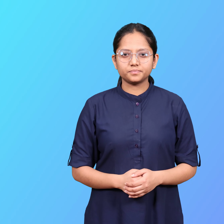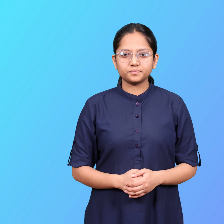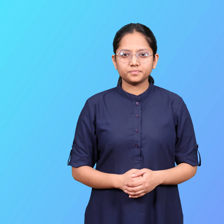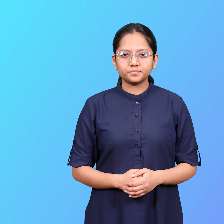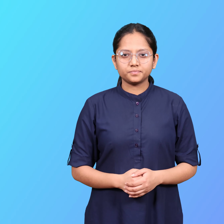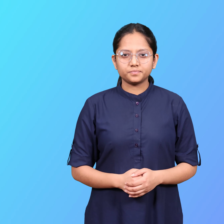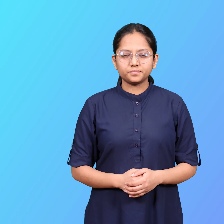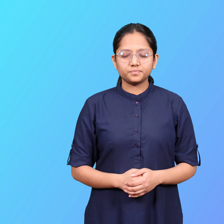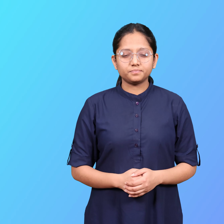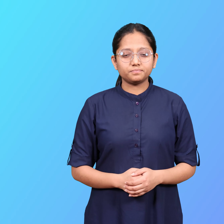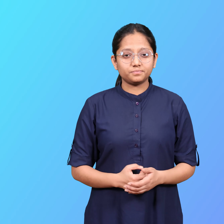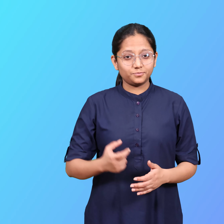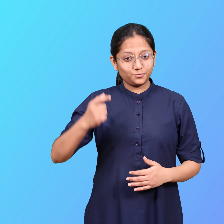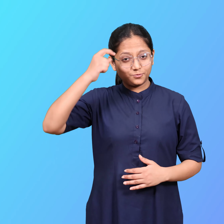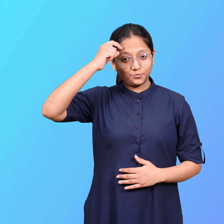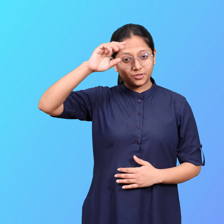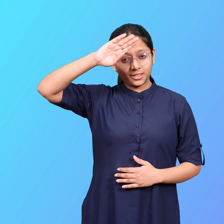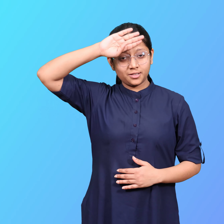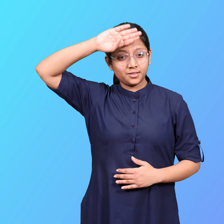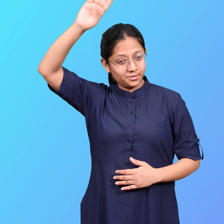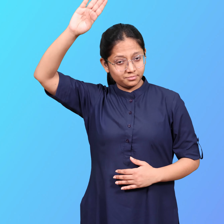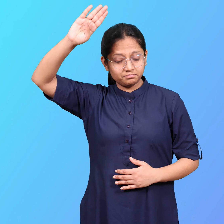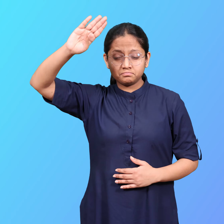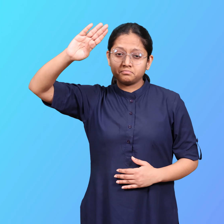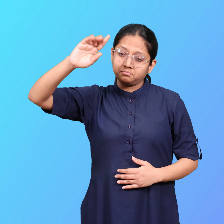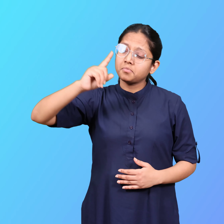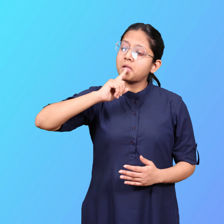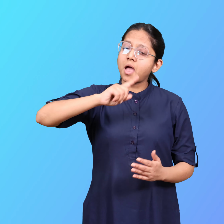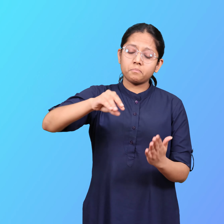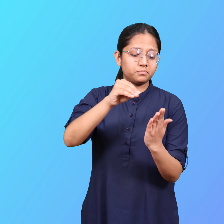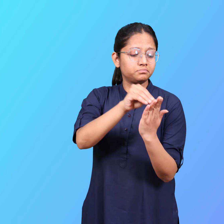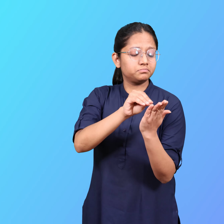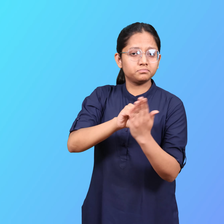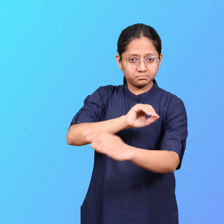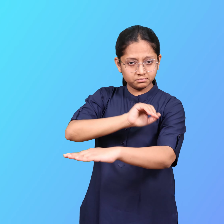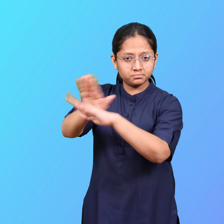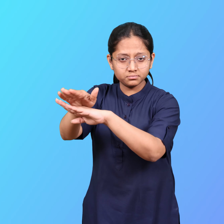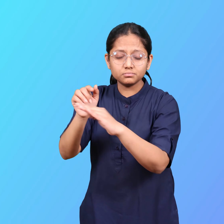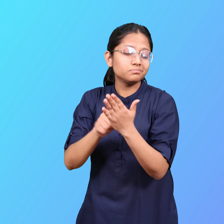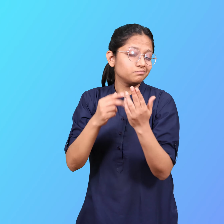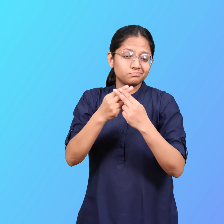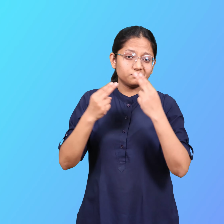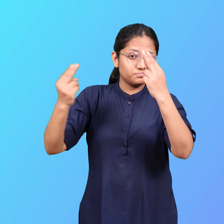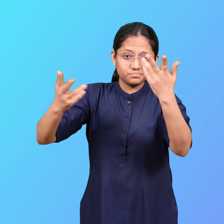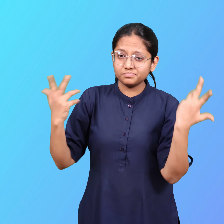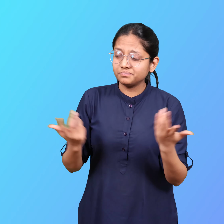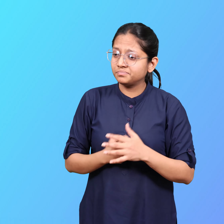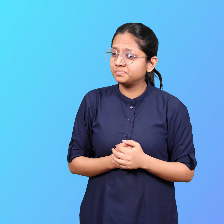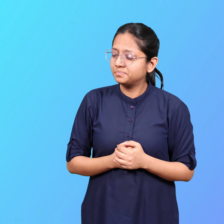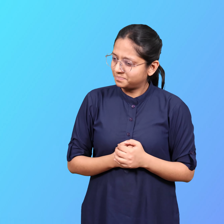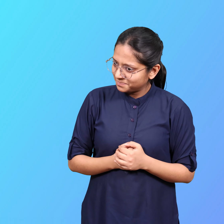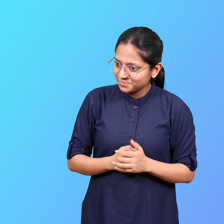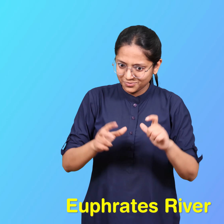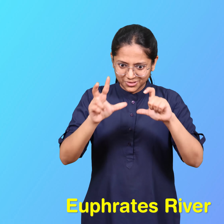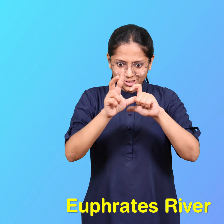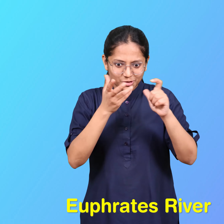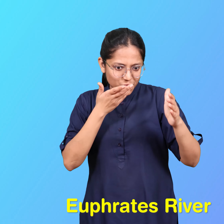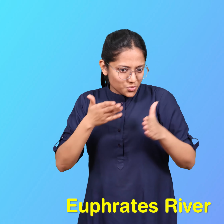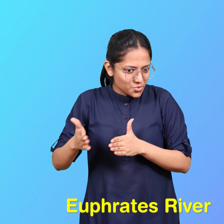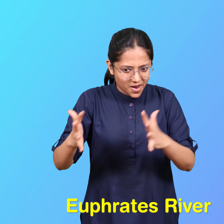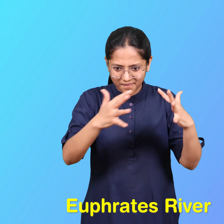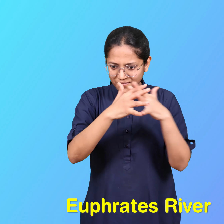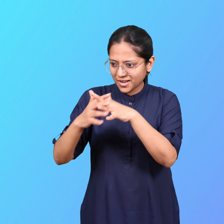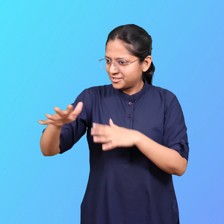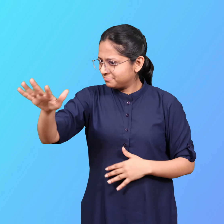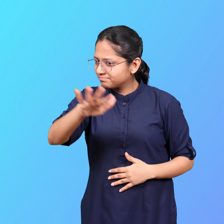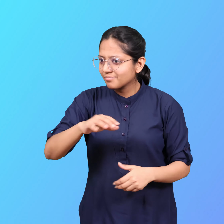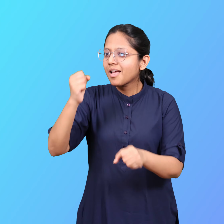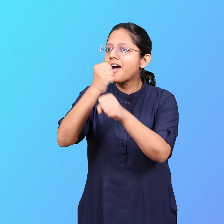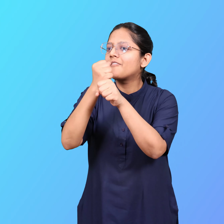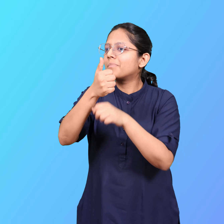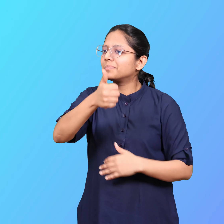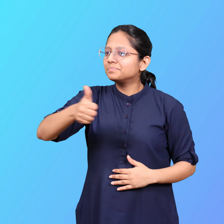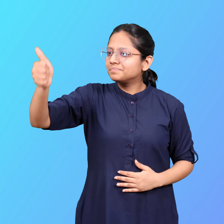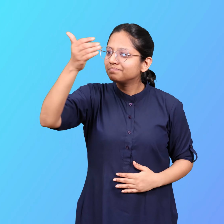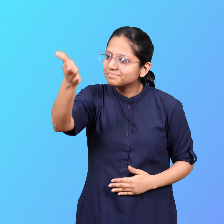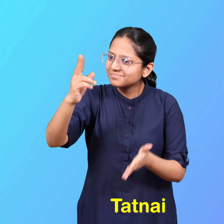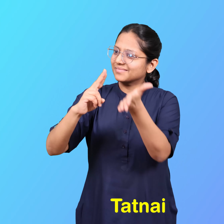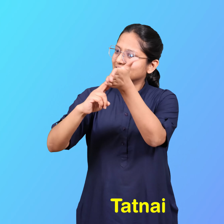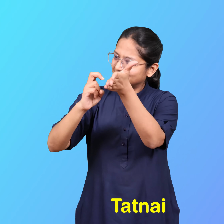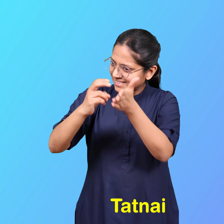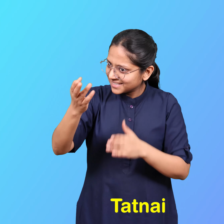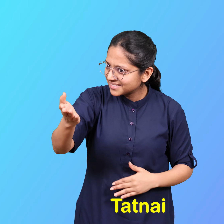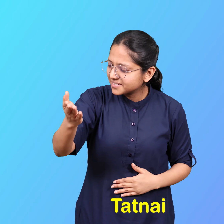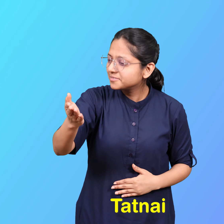So King Darius sent this message to his officials: To Tattenai, governor of the area west of the Euphrates River,